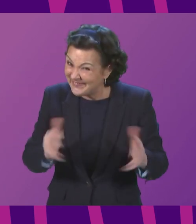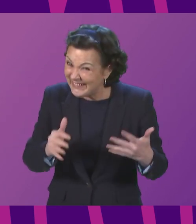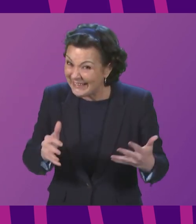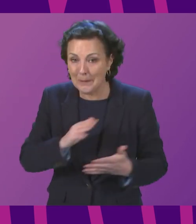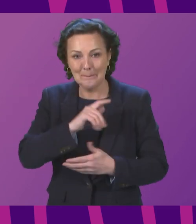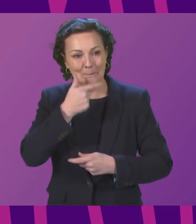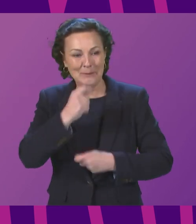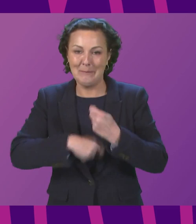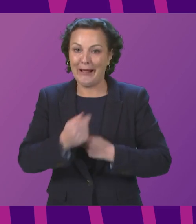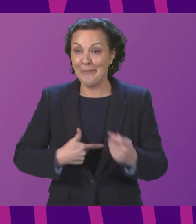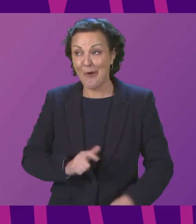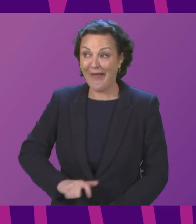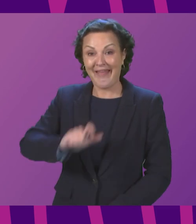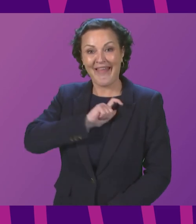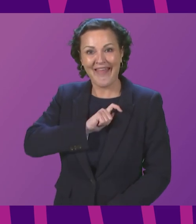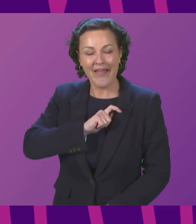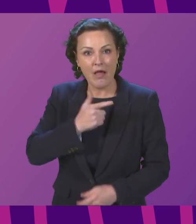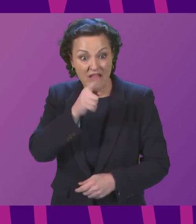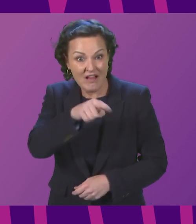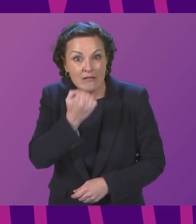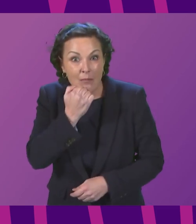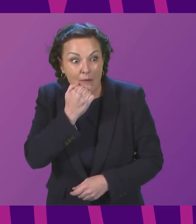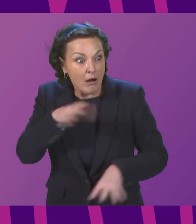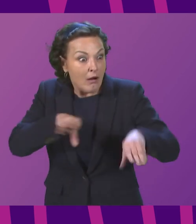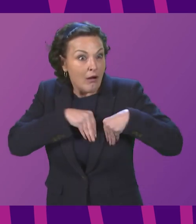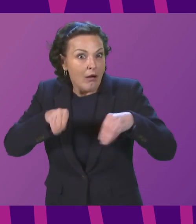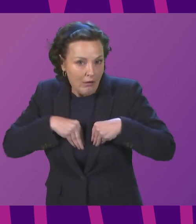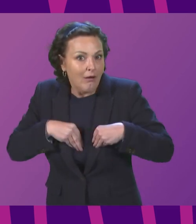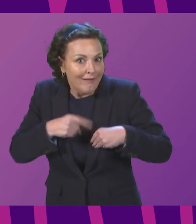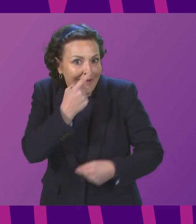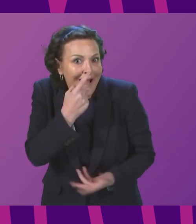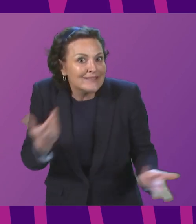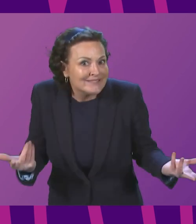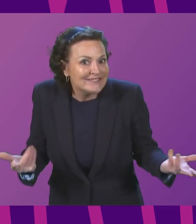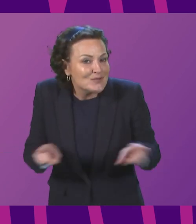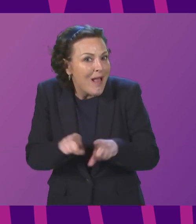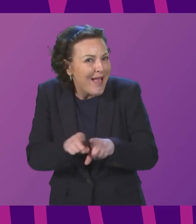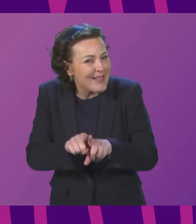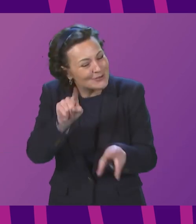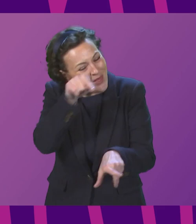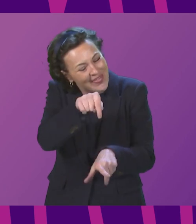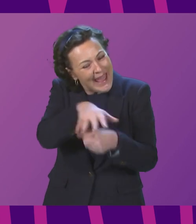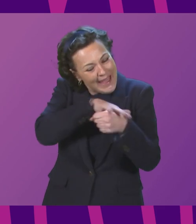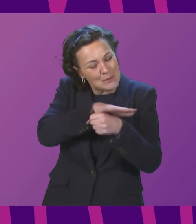raises the risk of transmission, particularly of a more transmissible variant.